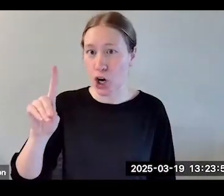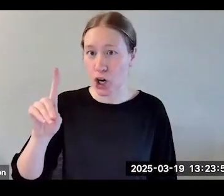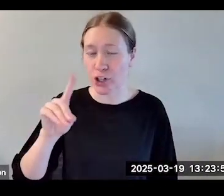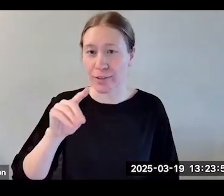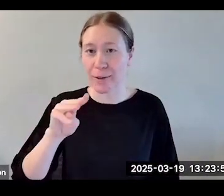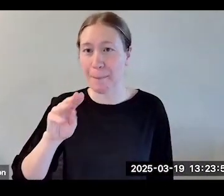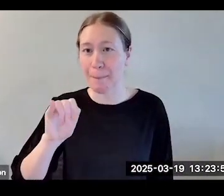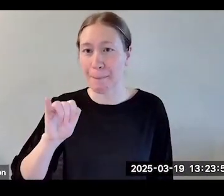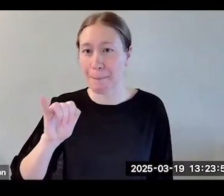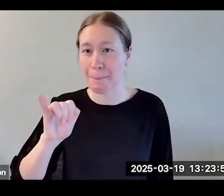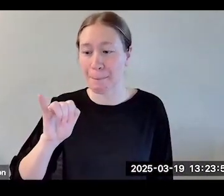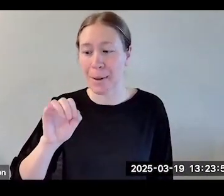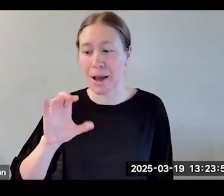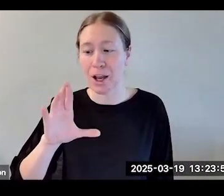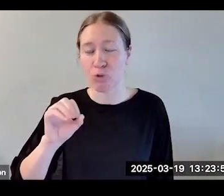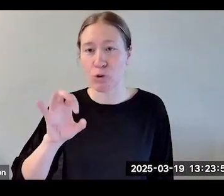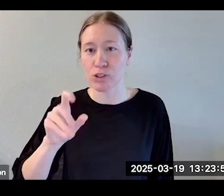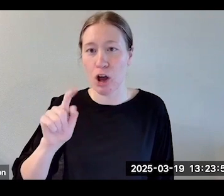And this is just kind of a sample document.